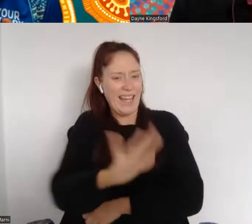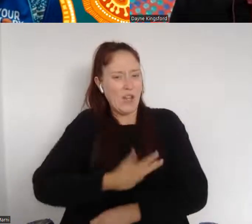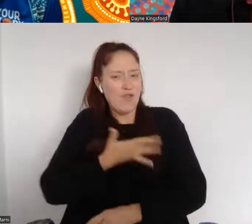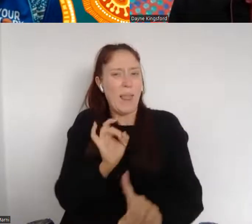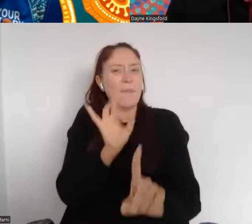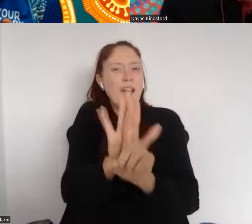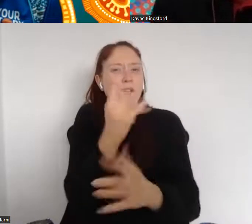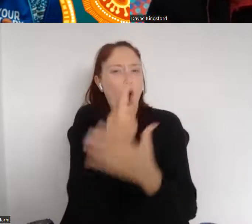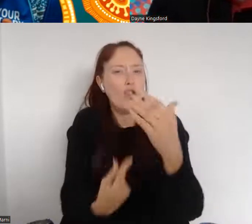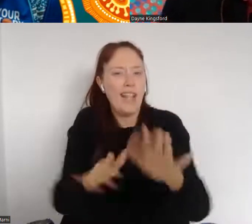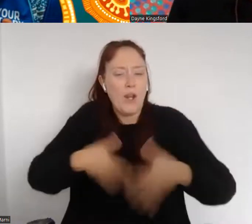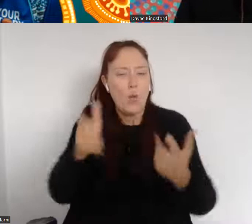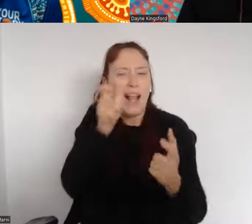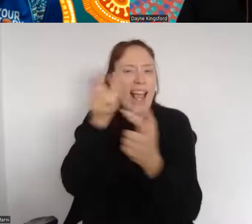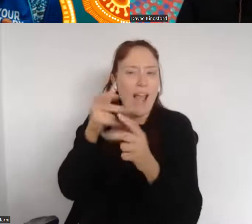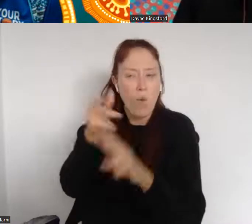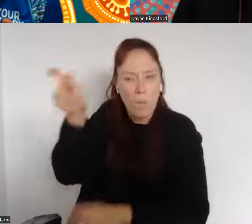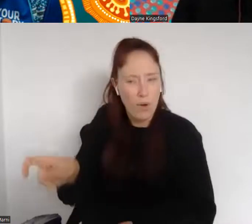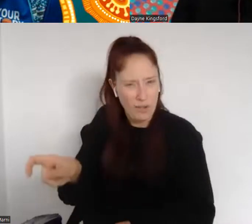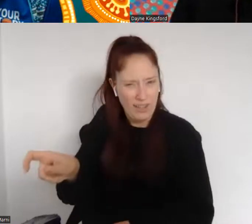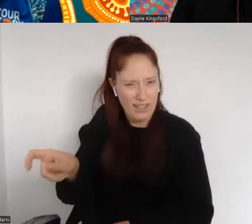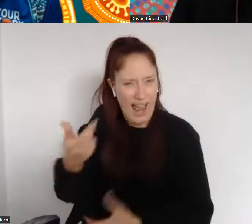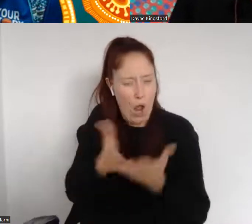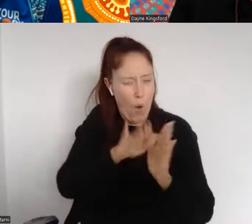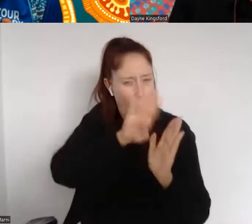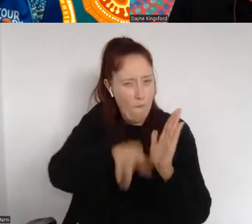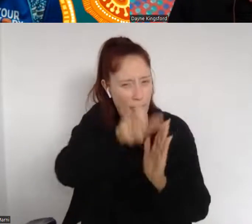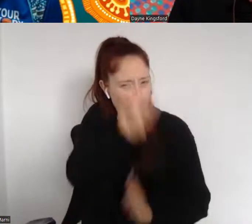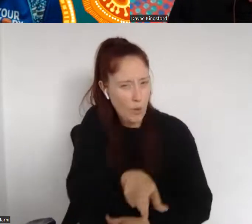Dayne: A very good question. I'm not sure if I will be able to provide a